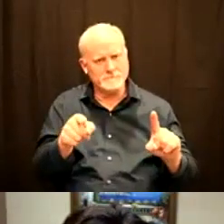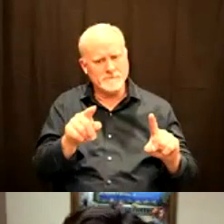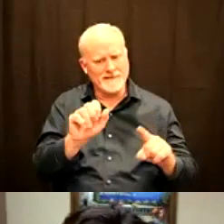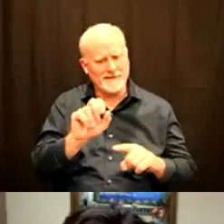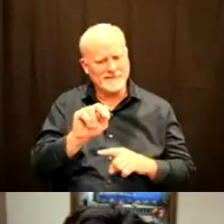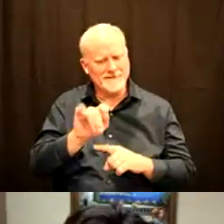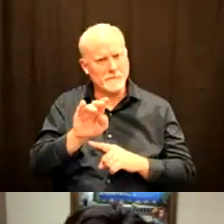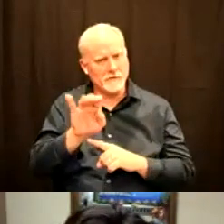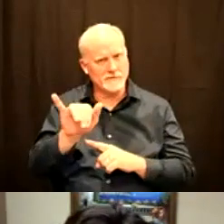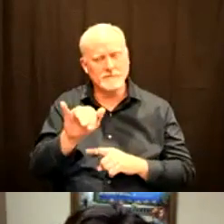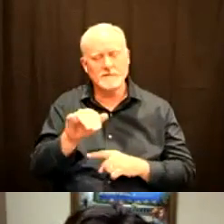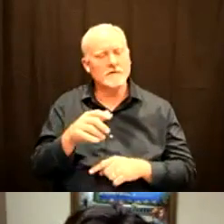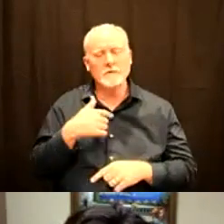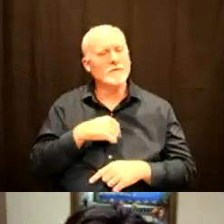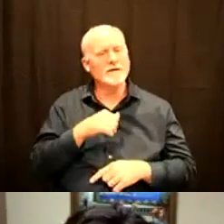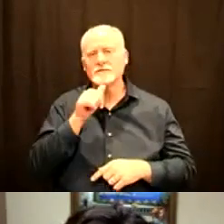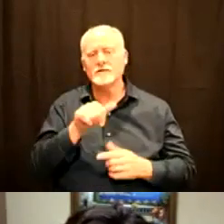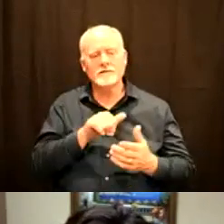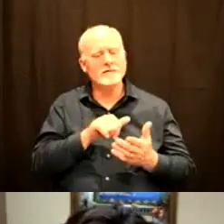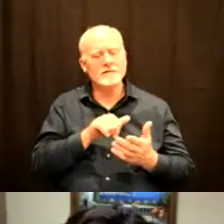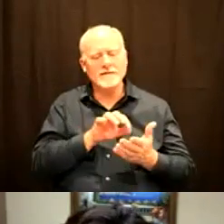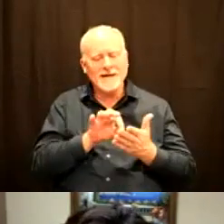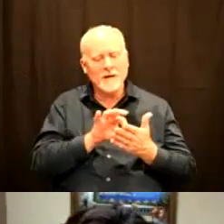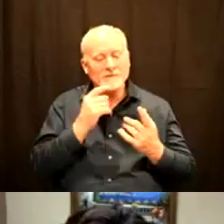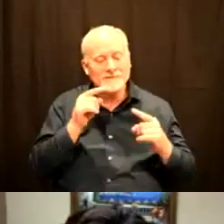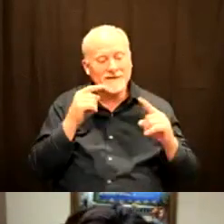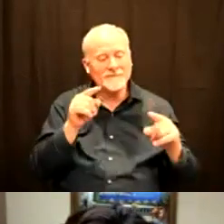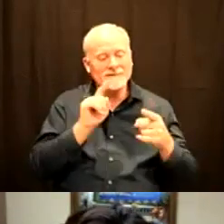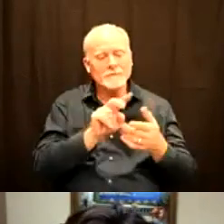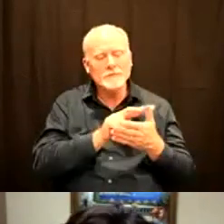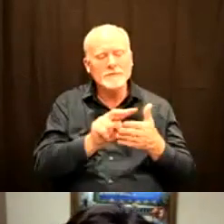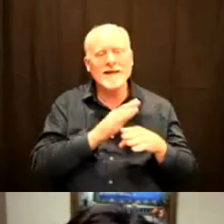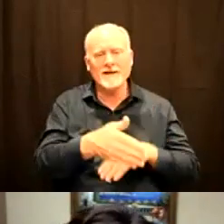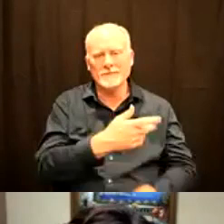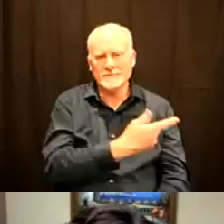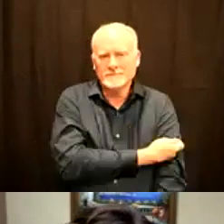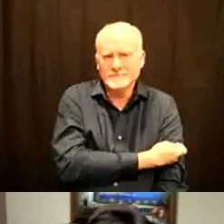counting the effectiveness of the vaccine until two weeks after the dose so they have been plenty